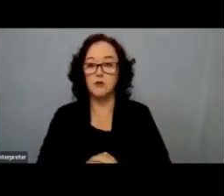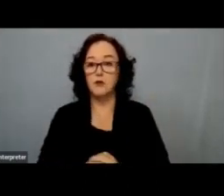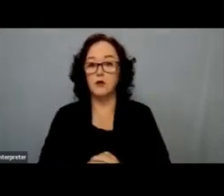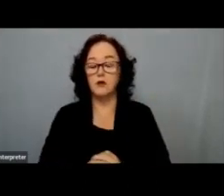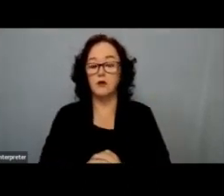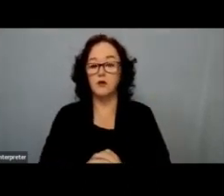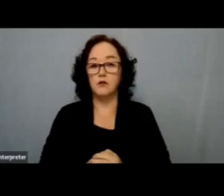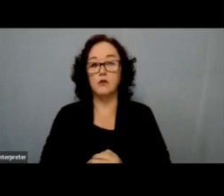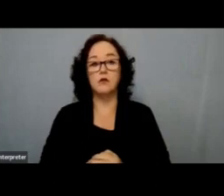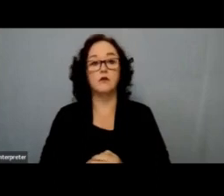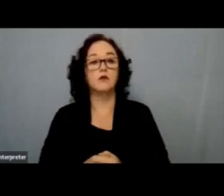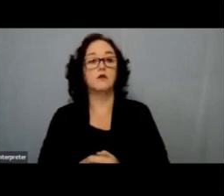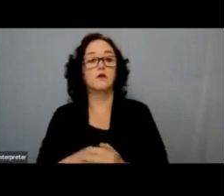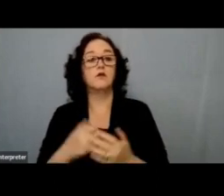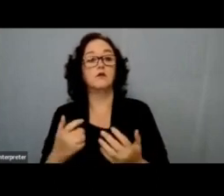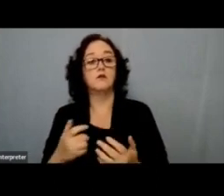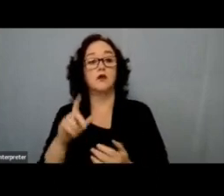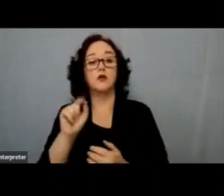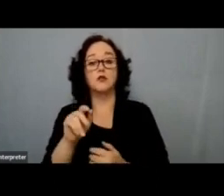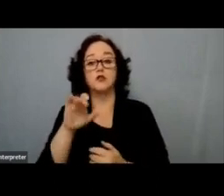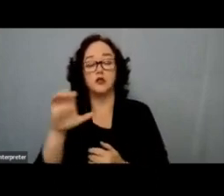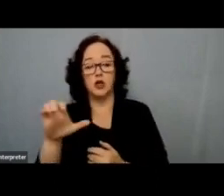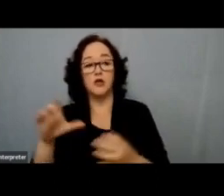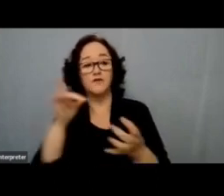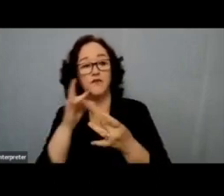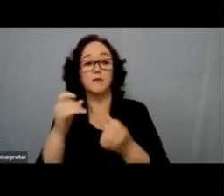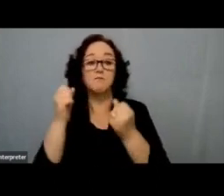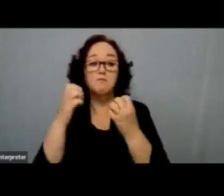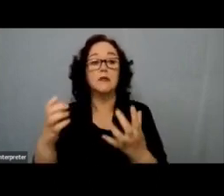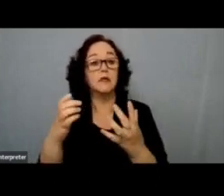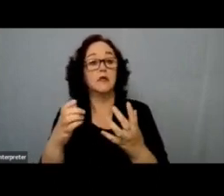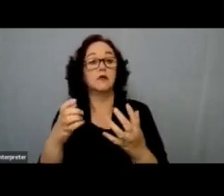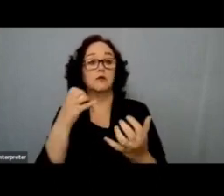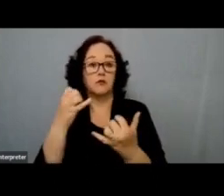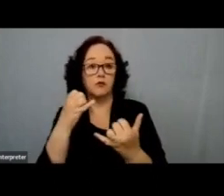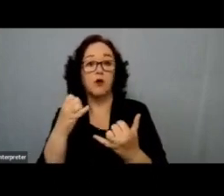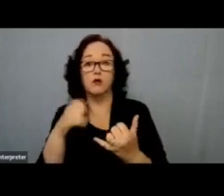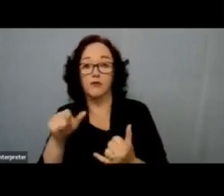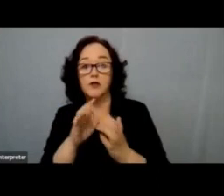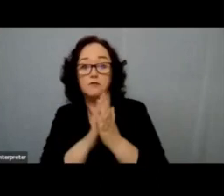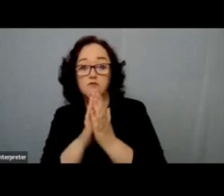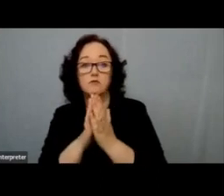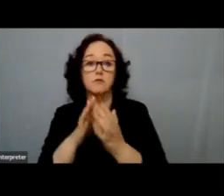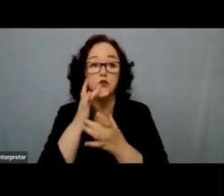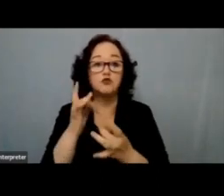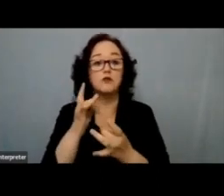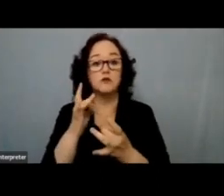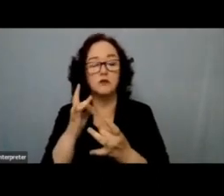facilitated several calls with states that were interested. There was universal agreement this was worth exploring. And in